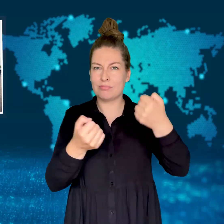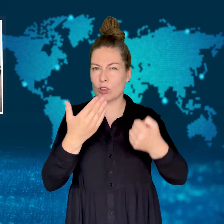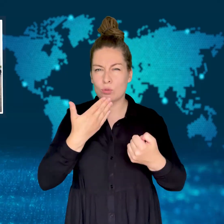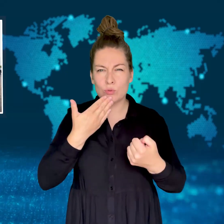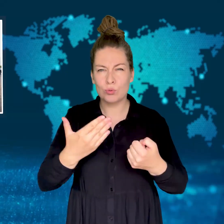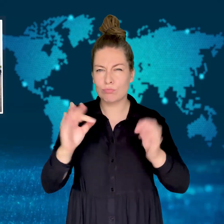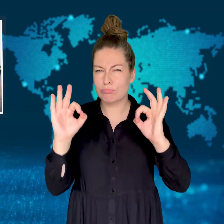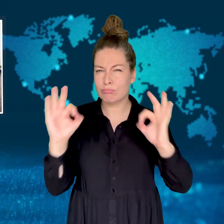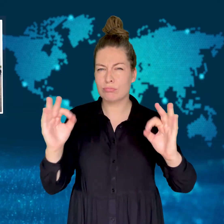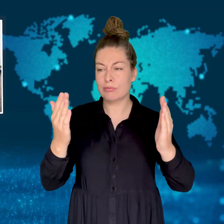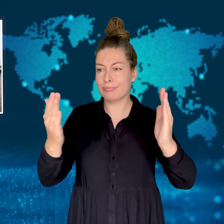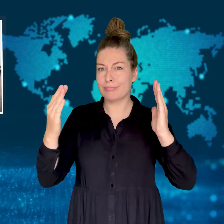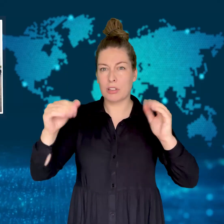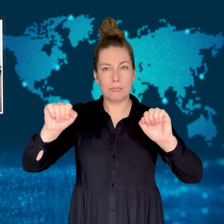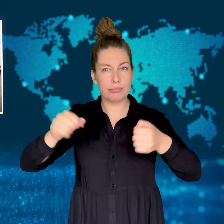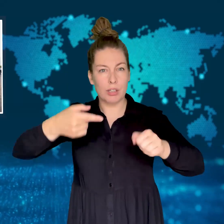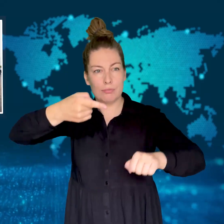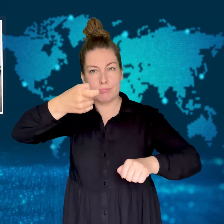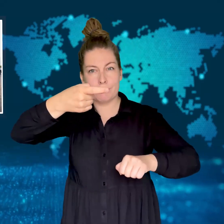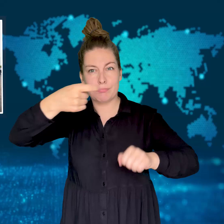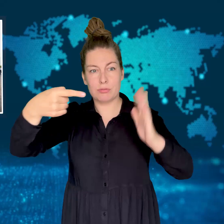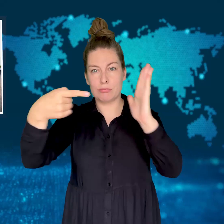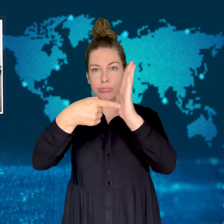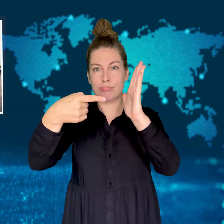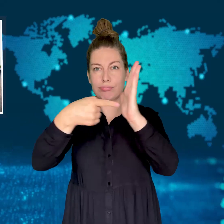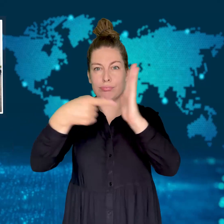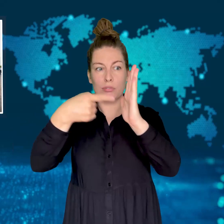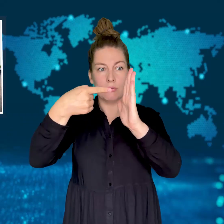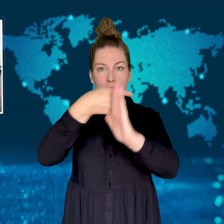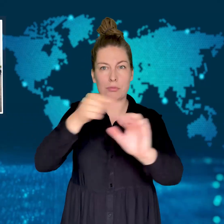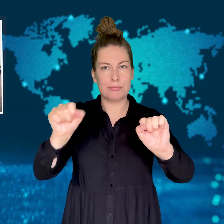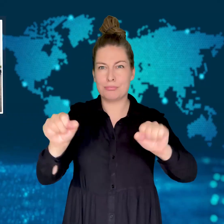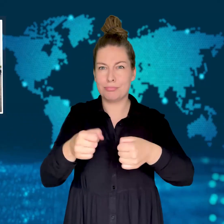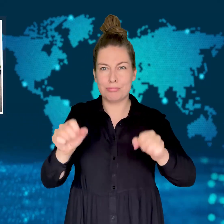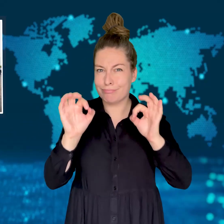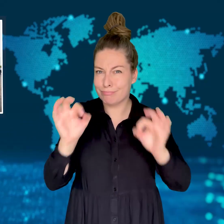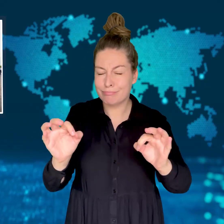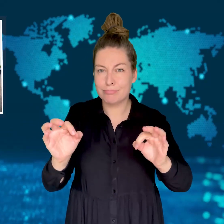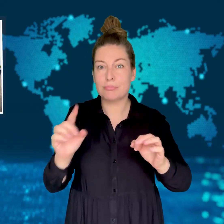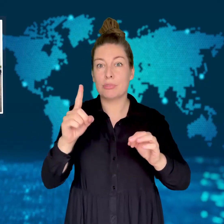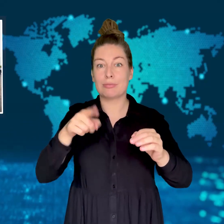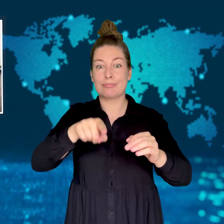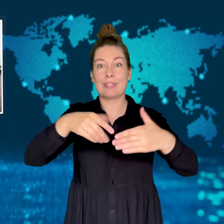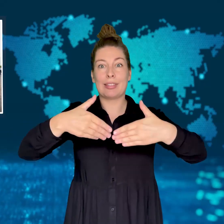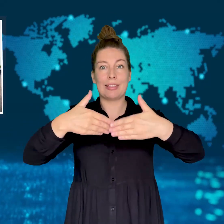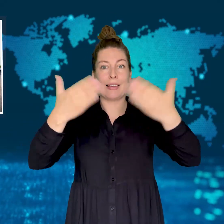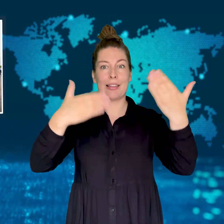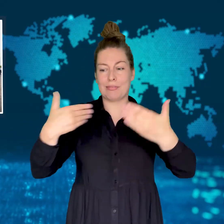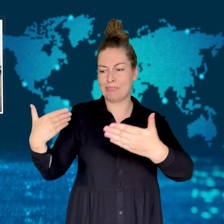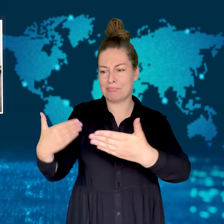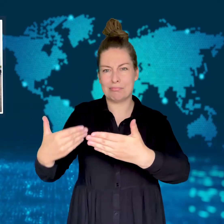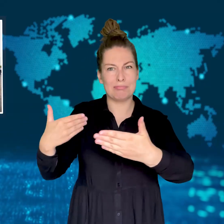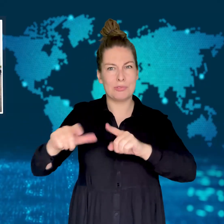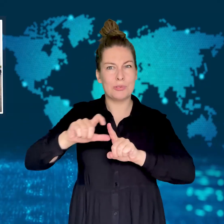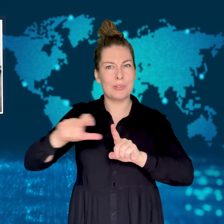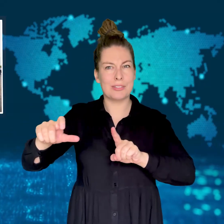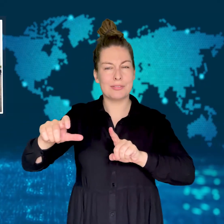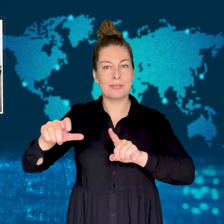was murdered this week when his bulletproof truck was set on fire.